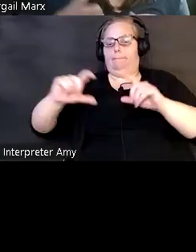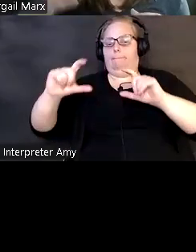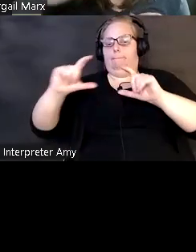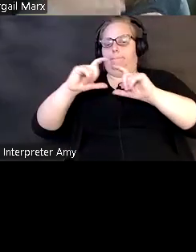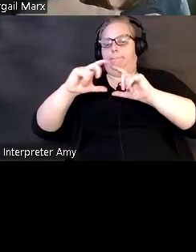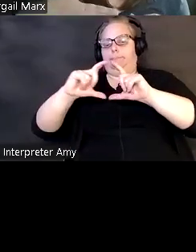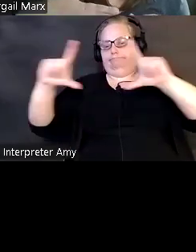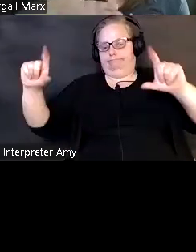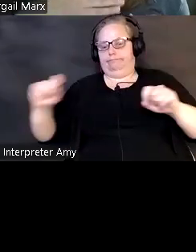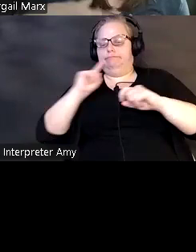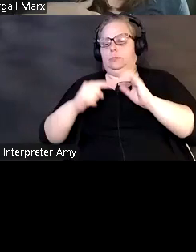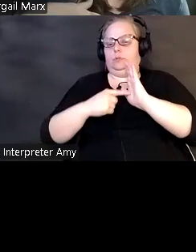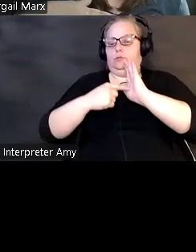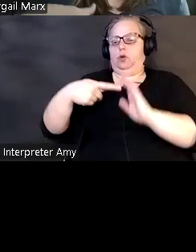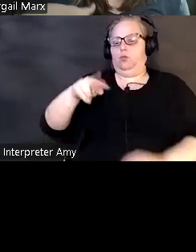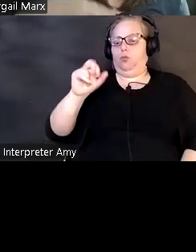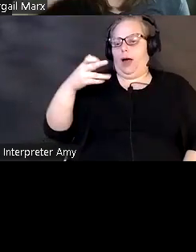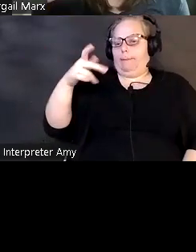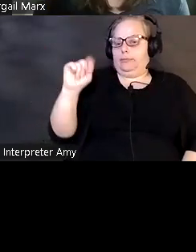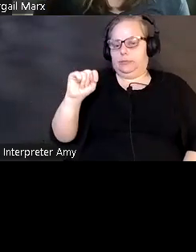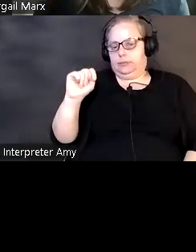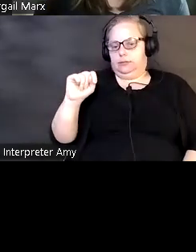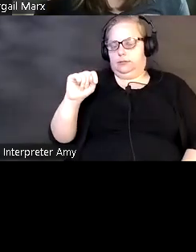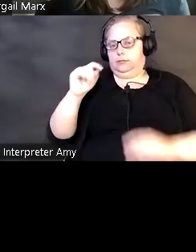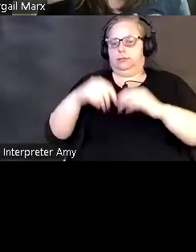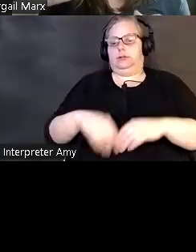that goes from what we would call least prompting to most prompting.